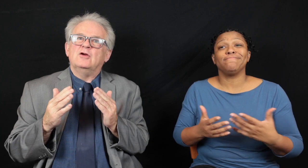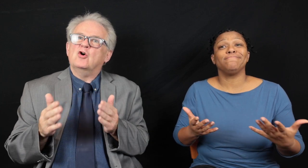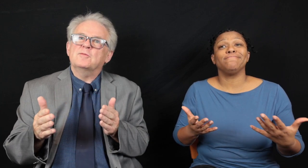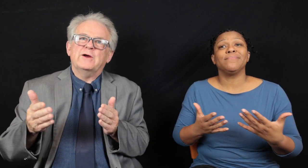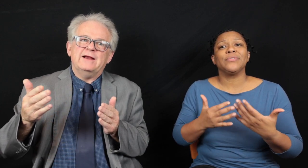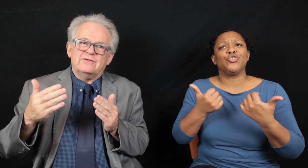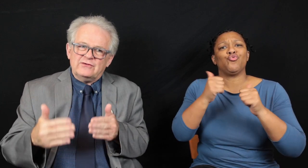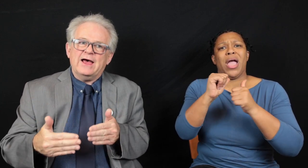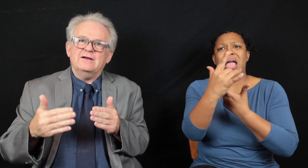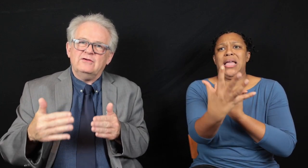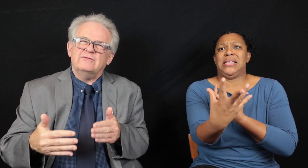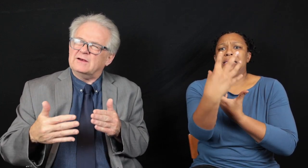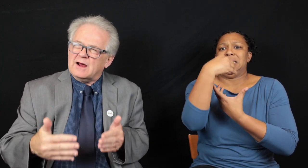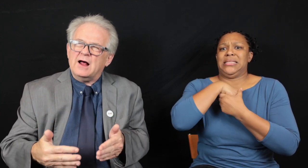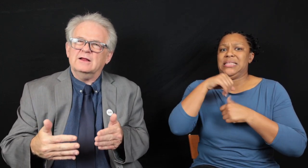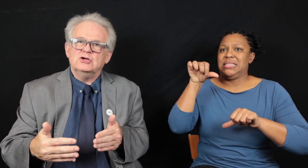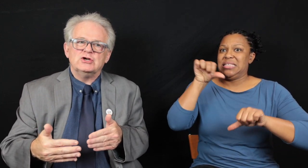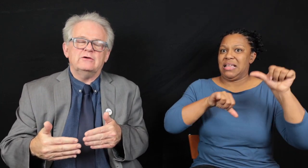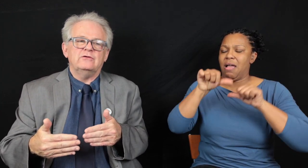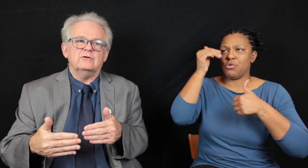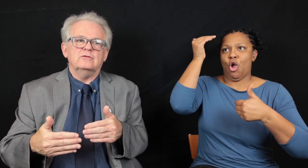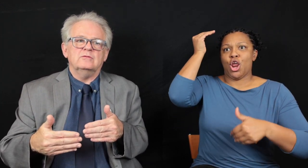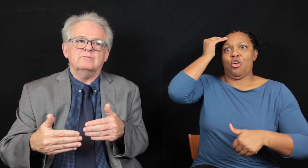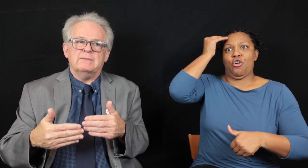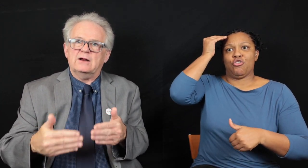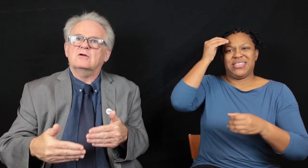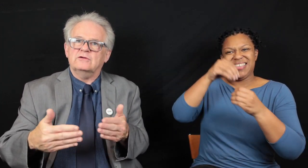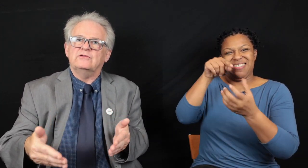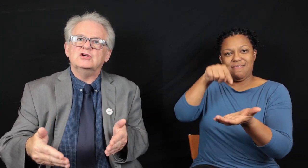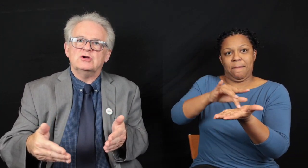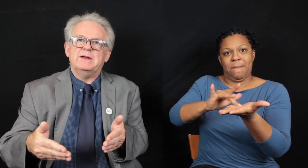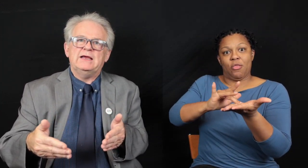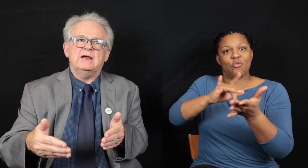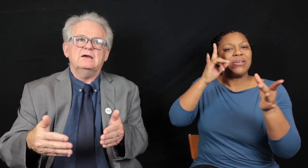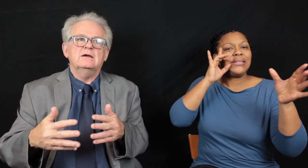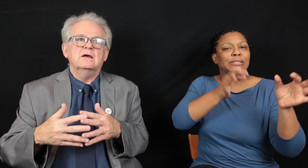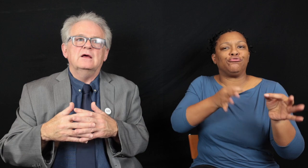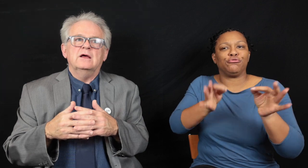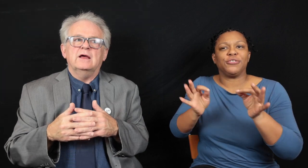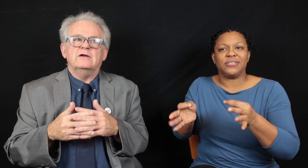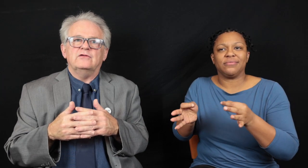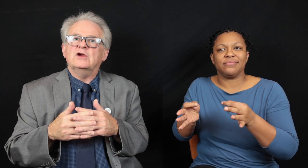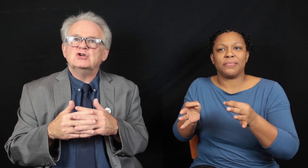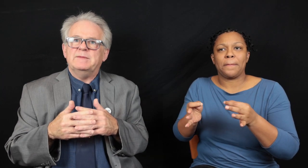Incorporating scientific knowledge into medical decision making. And decision